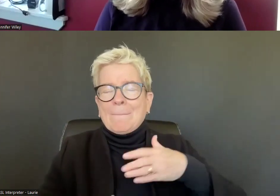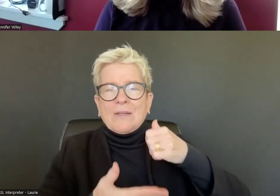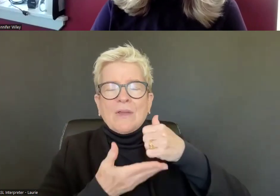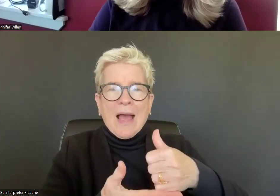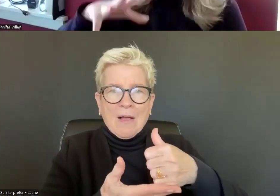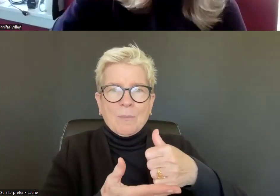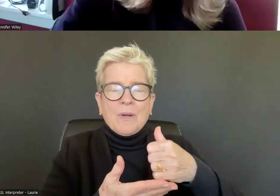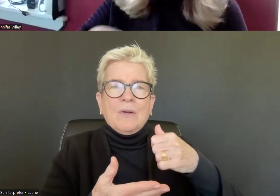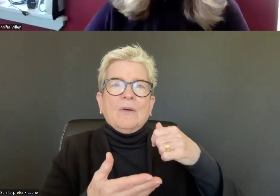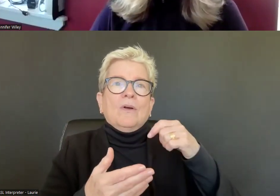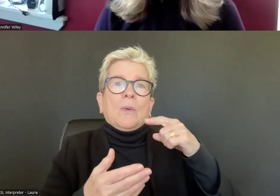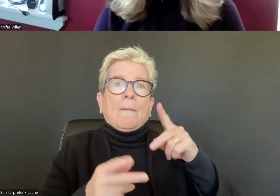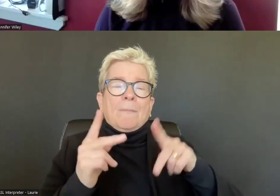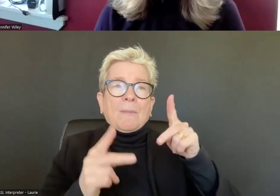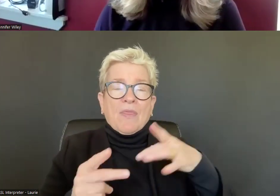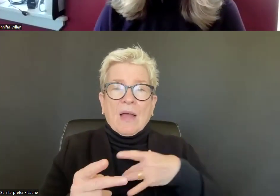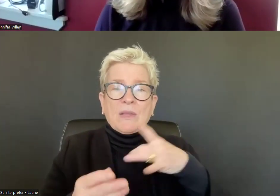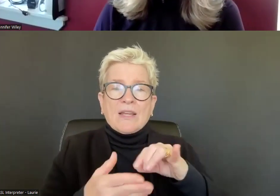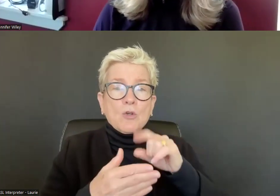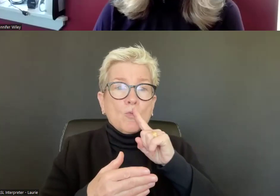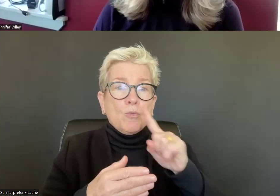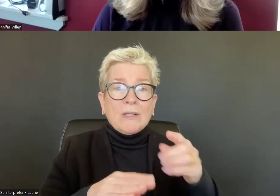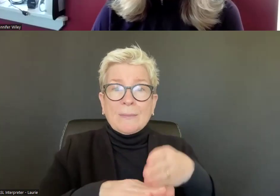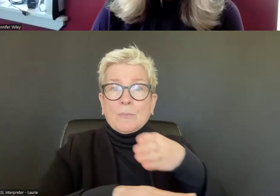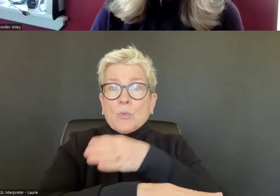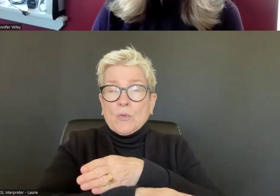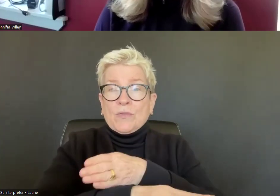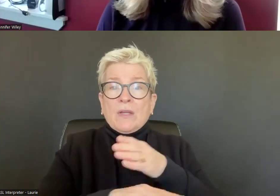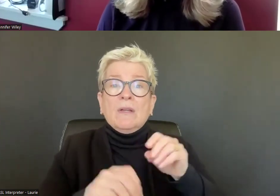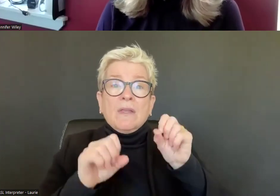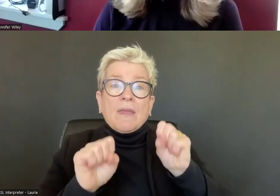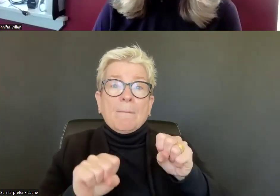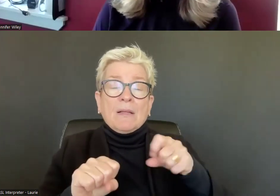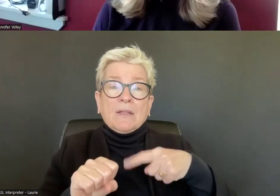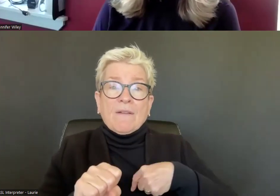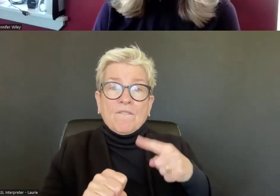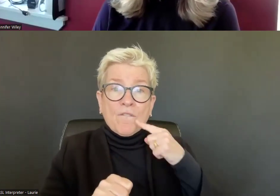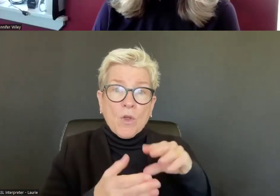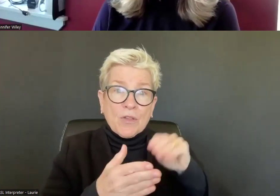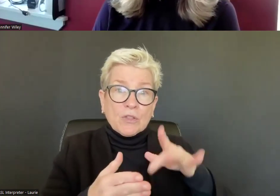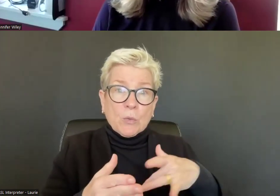model it really increases the capacity for personalization uh just kind of building